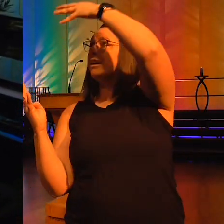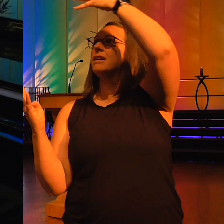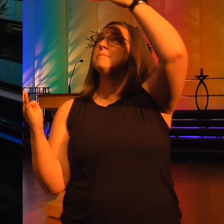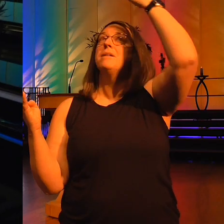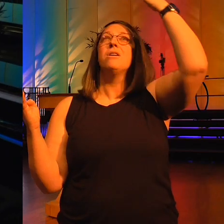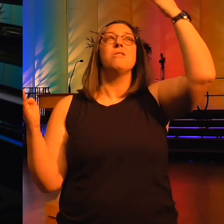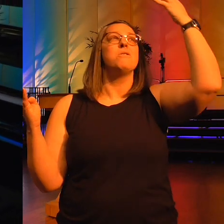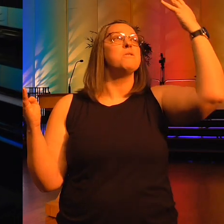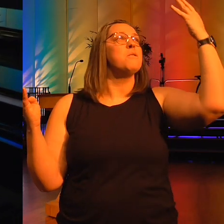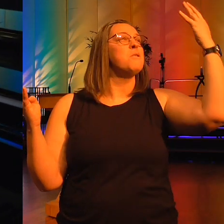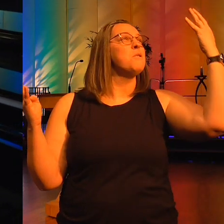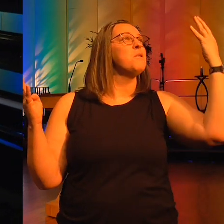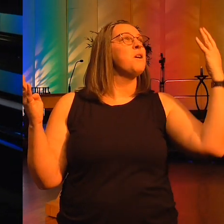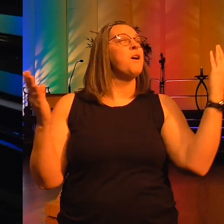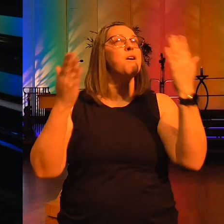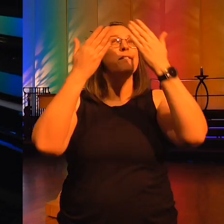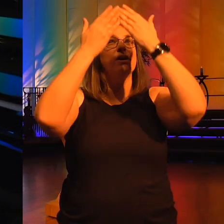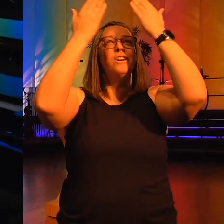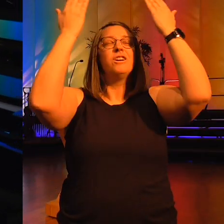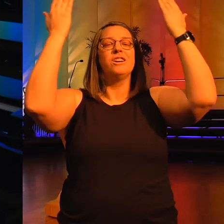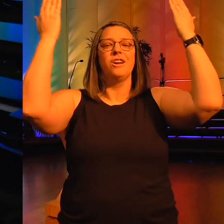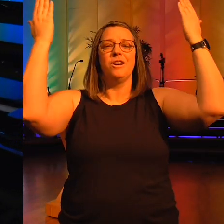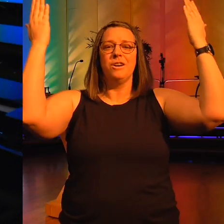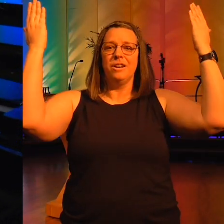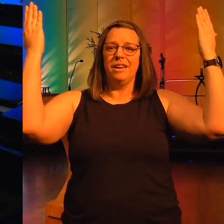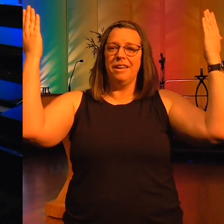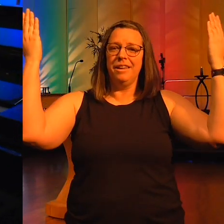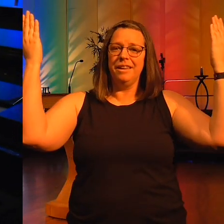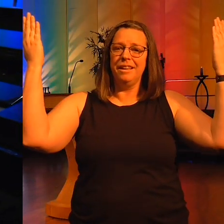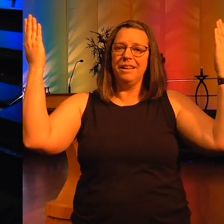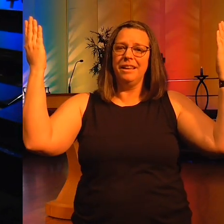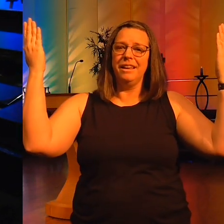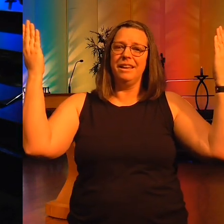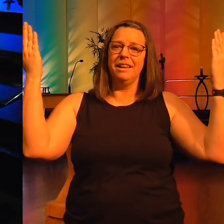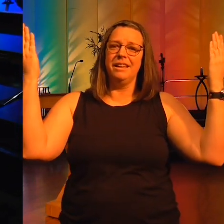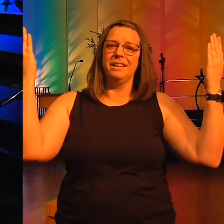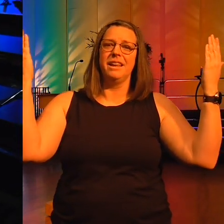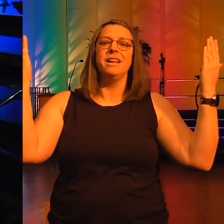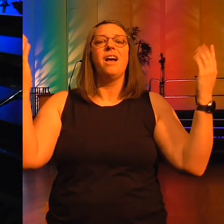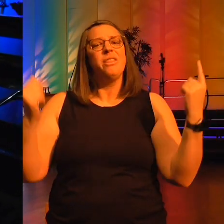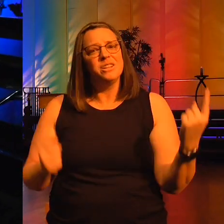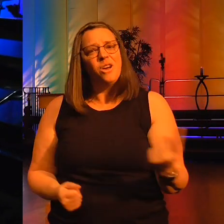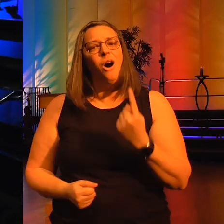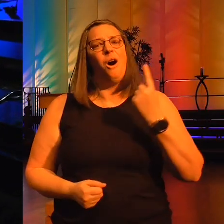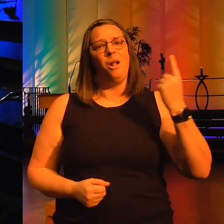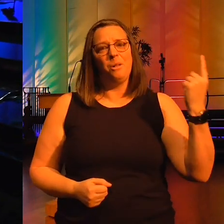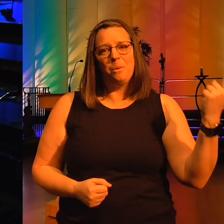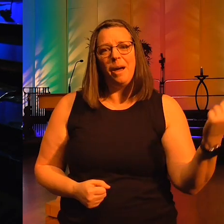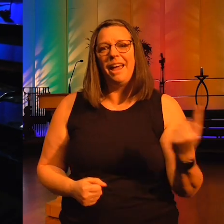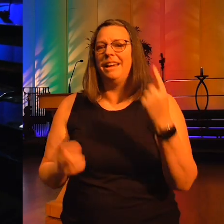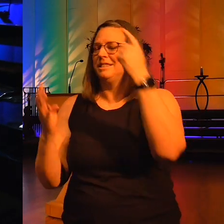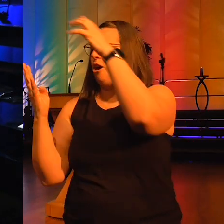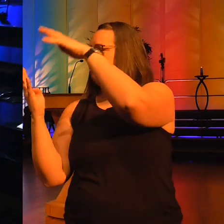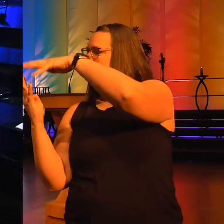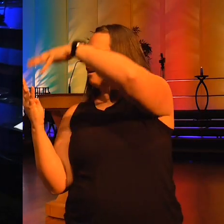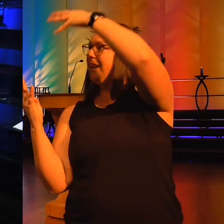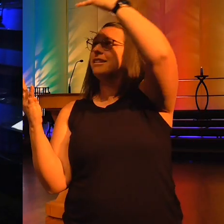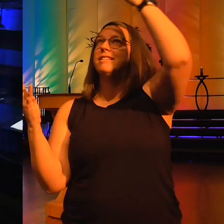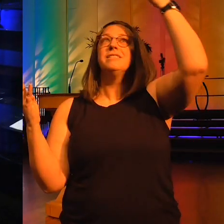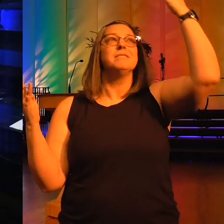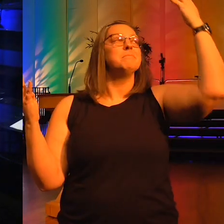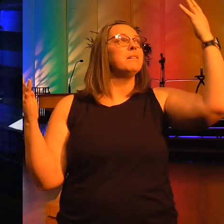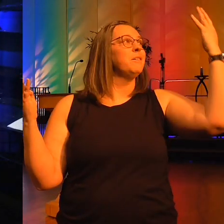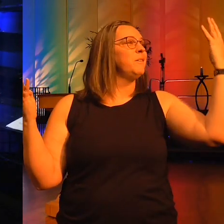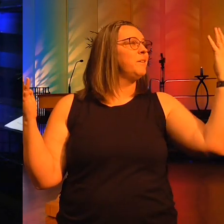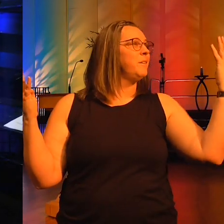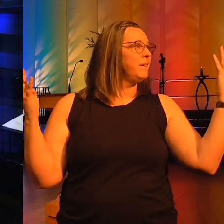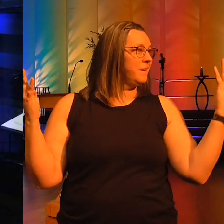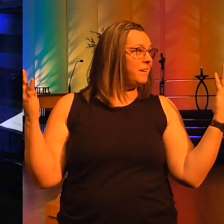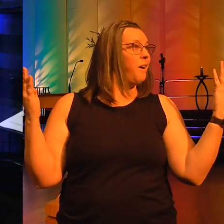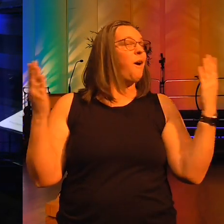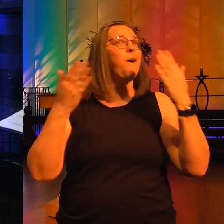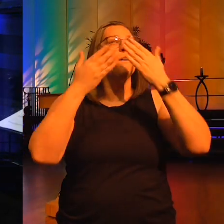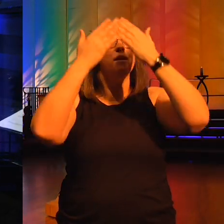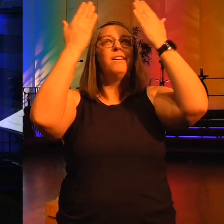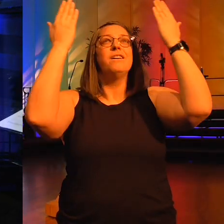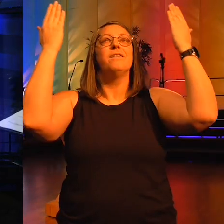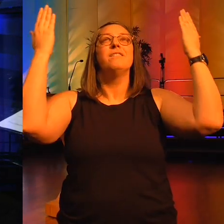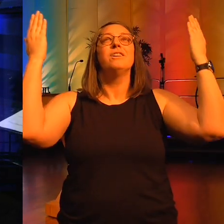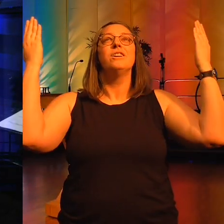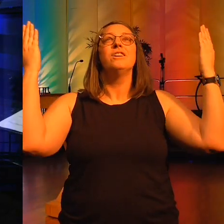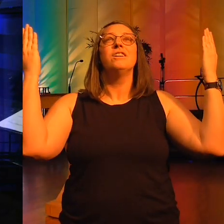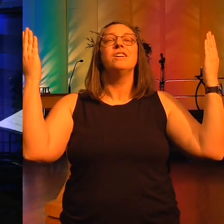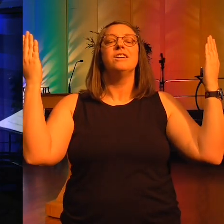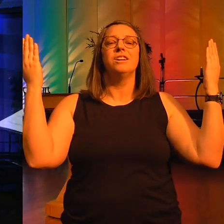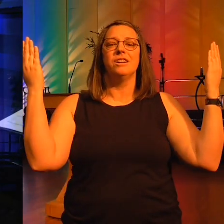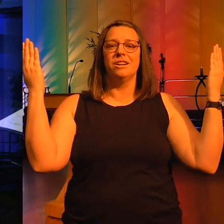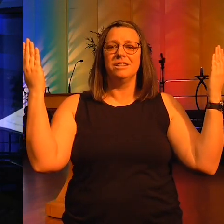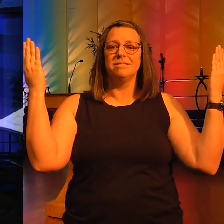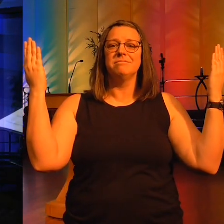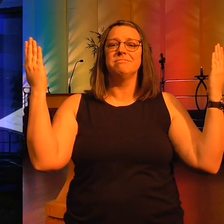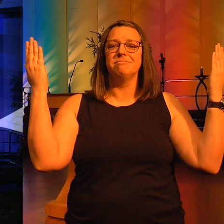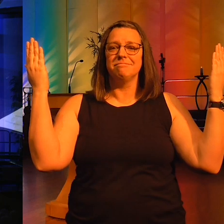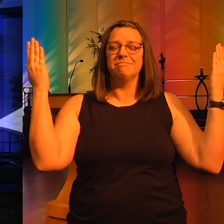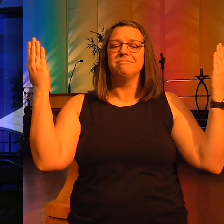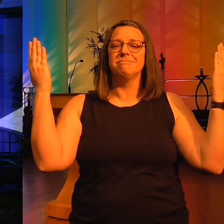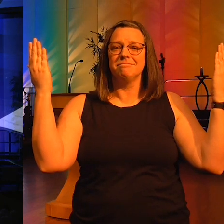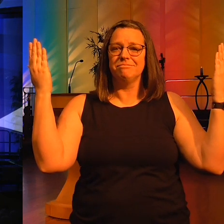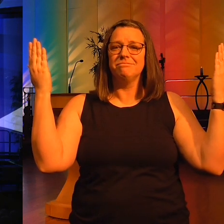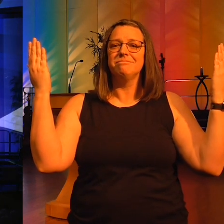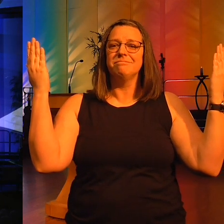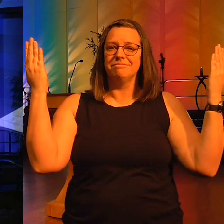hanging over your head yeah there's always been a rainbow hanging over your